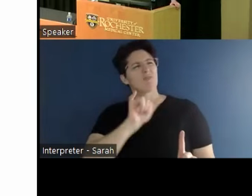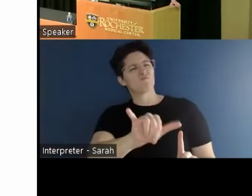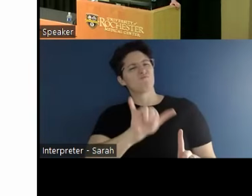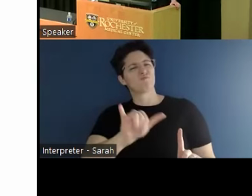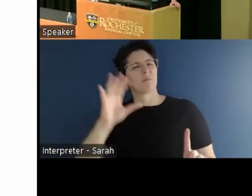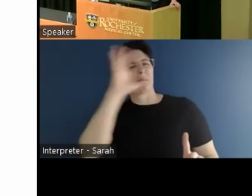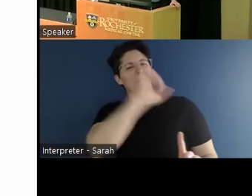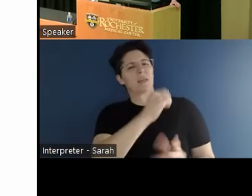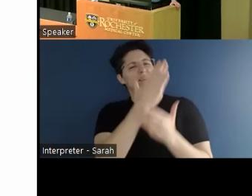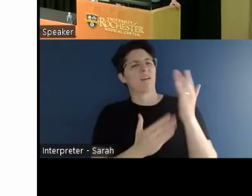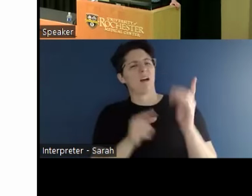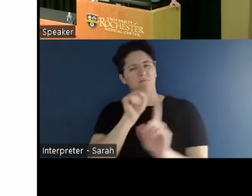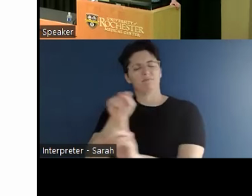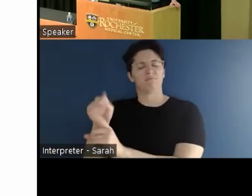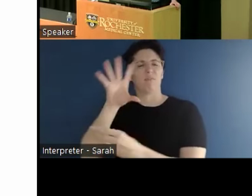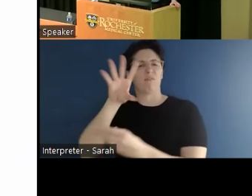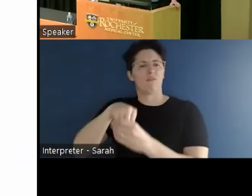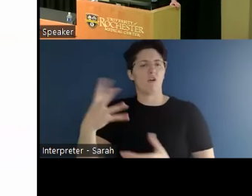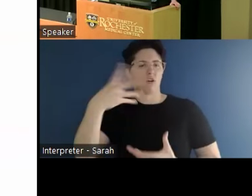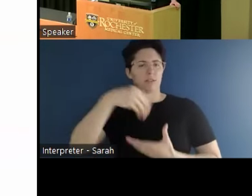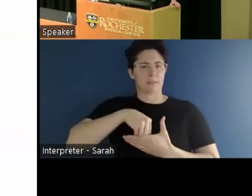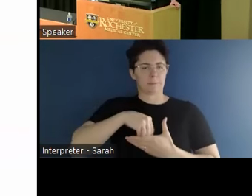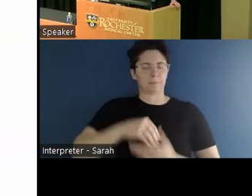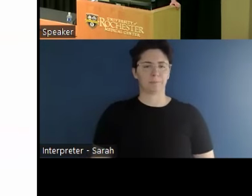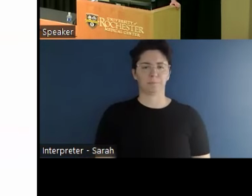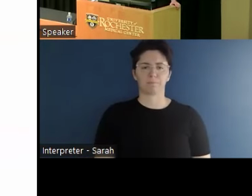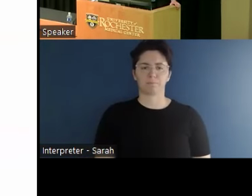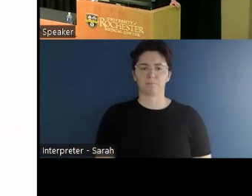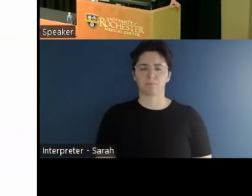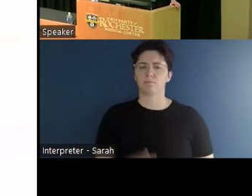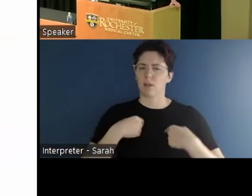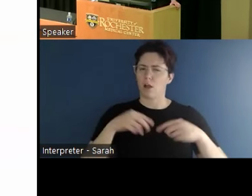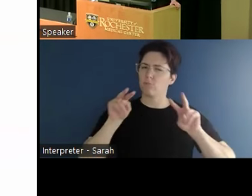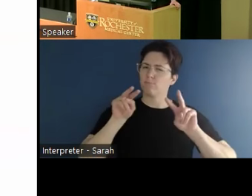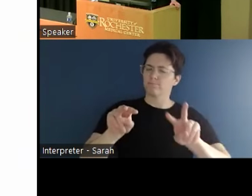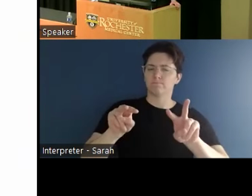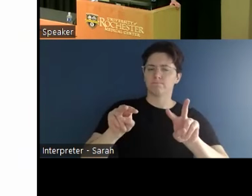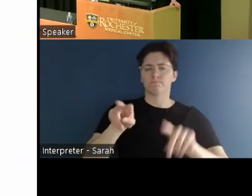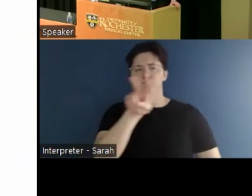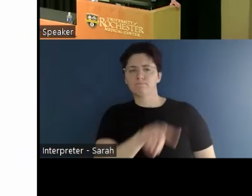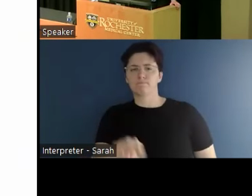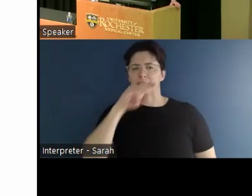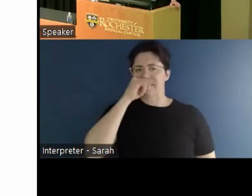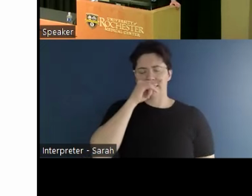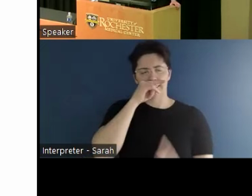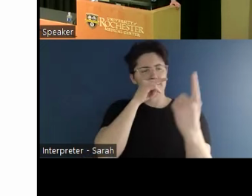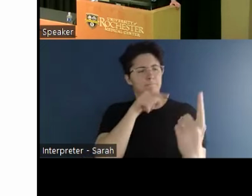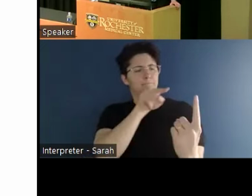autism puzzle because when I look at this scene I don't just see a child that is less drawn toward